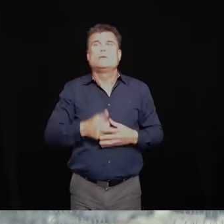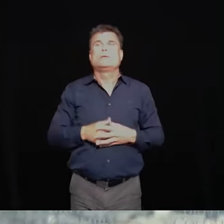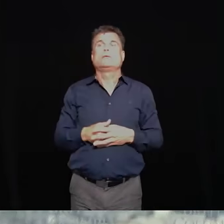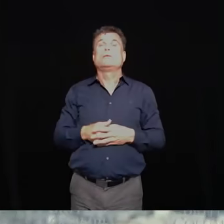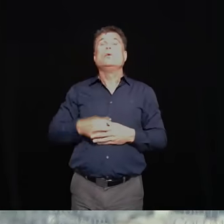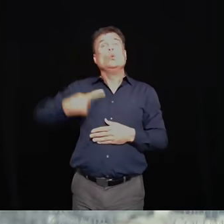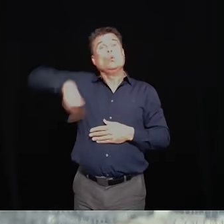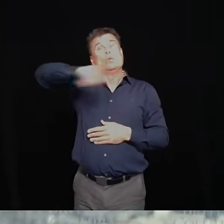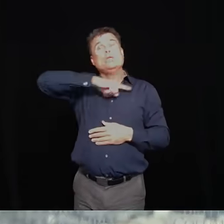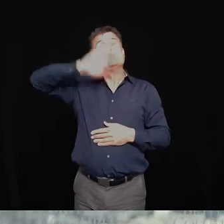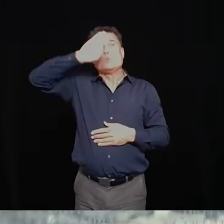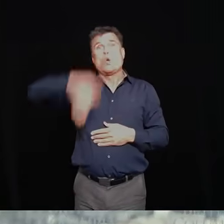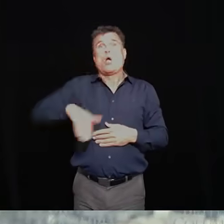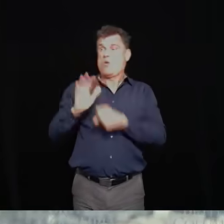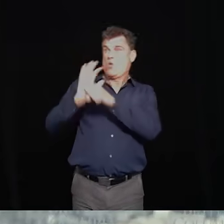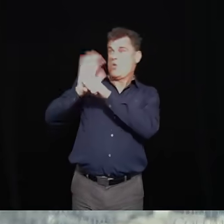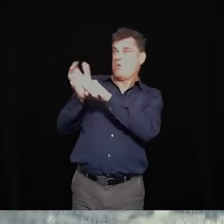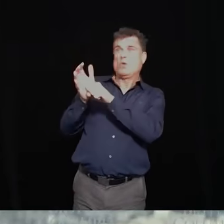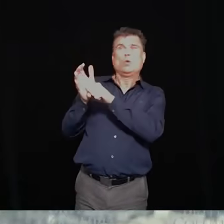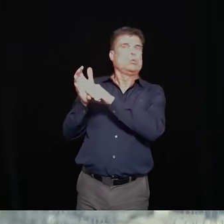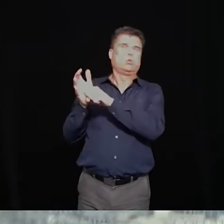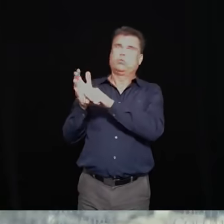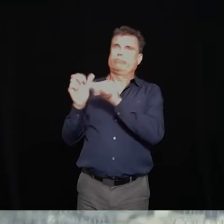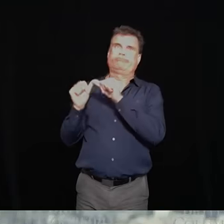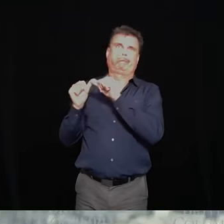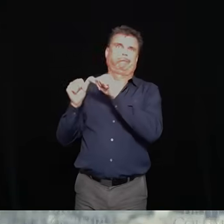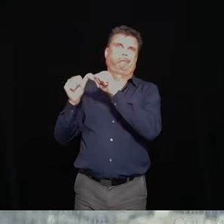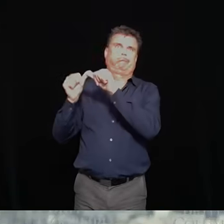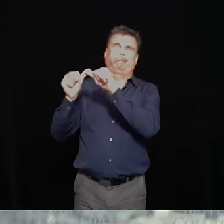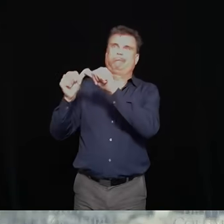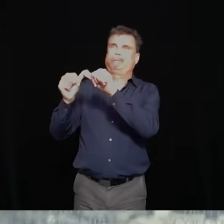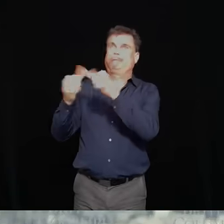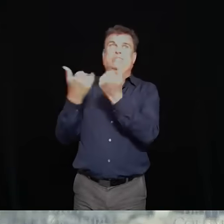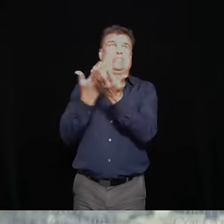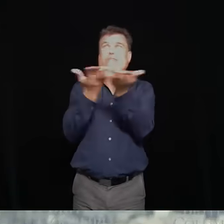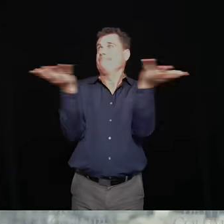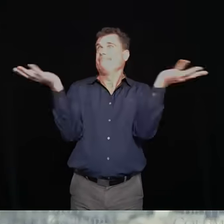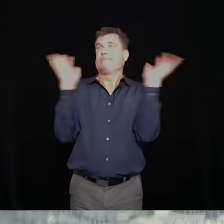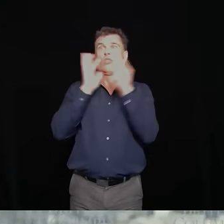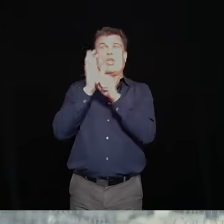surgical plan but I wanted to note the work of public health in the last day.